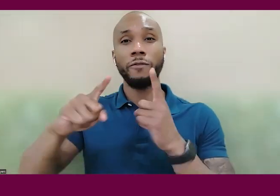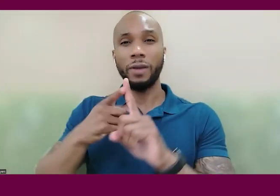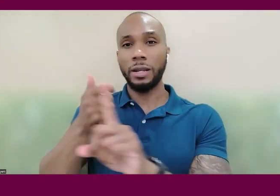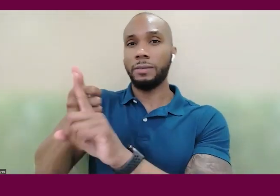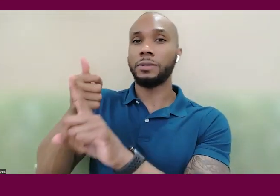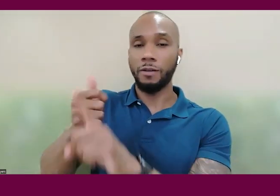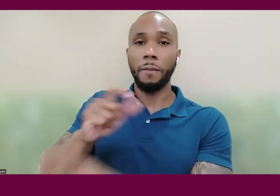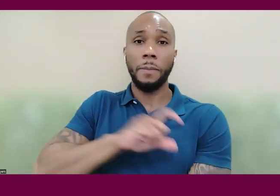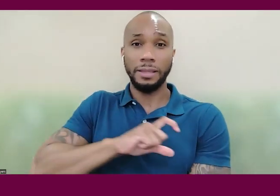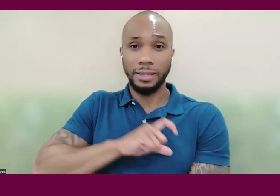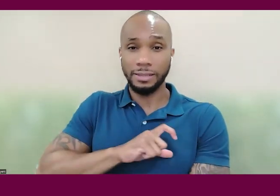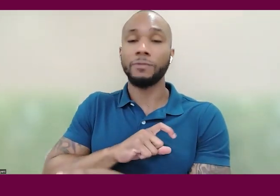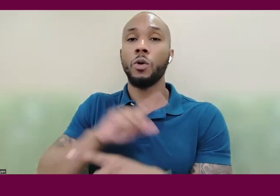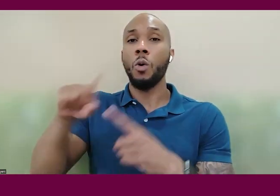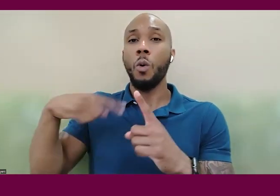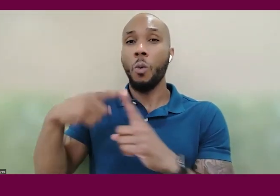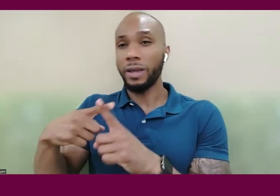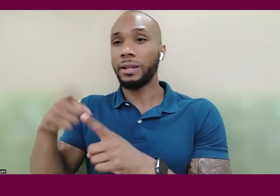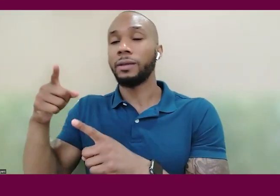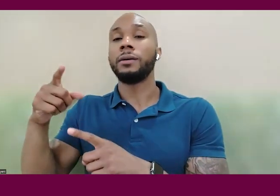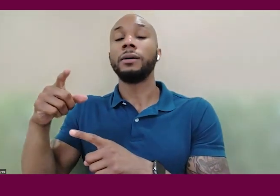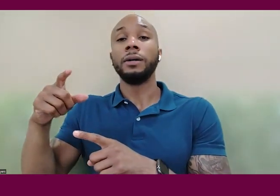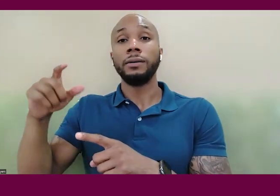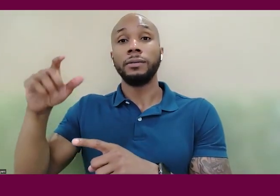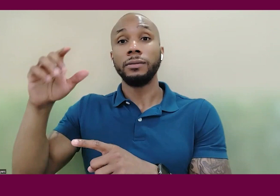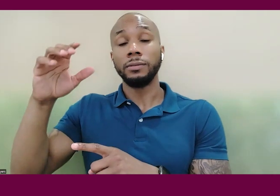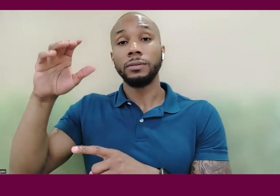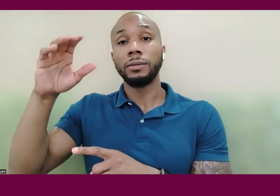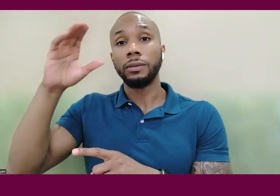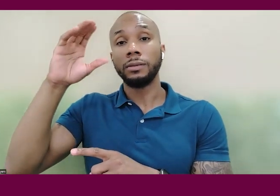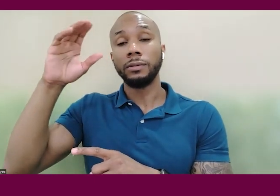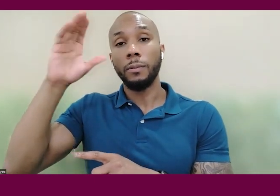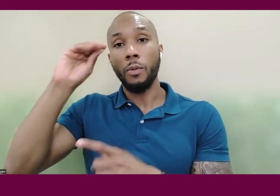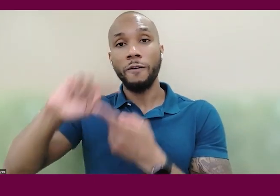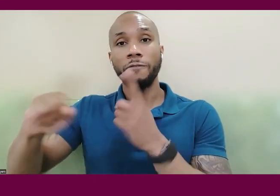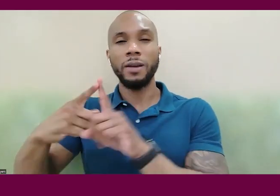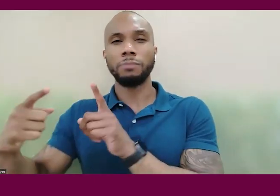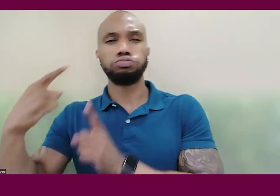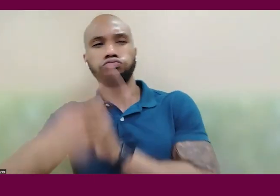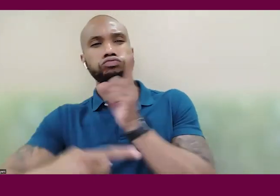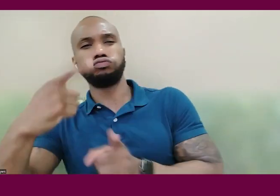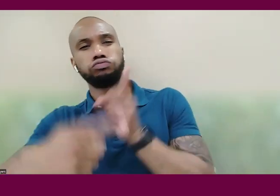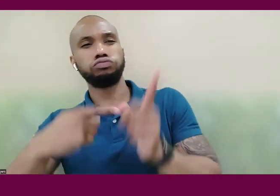as he just attacked her family, literally attacked, literally sat outside the house